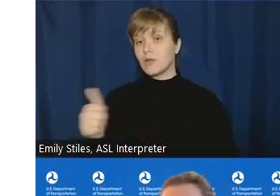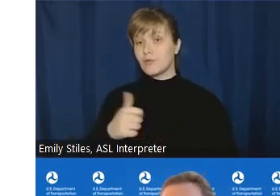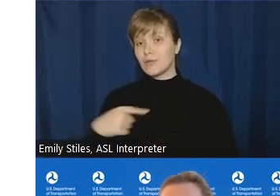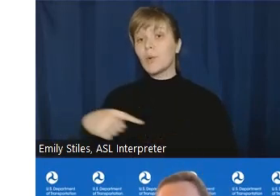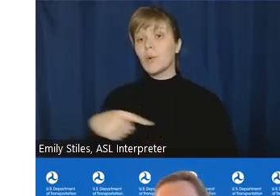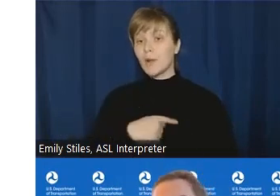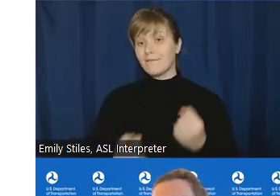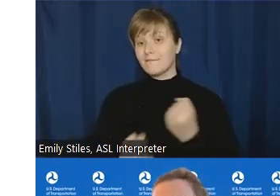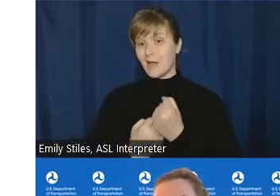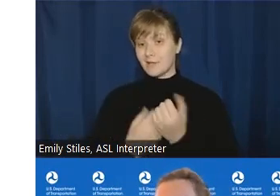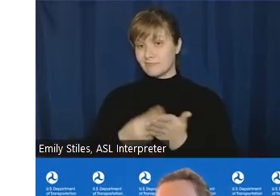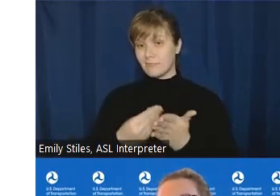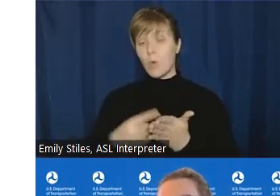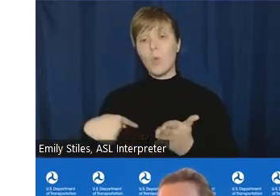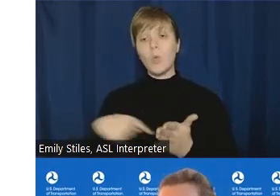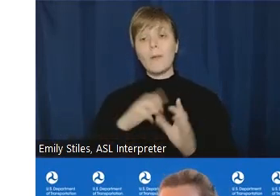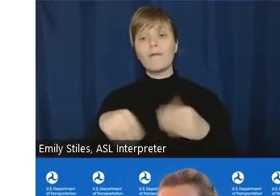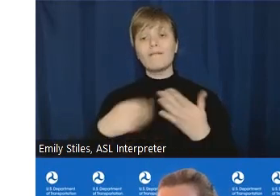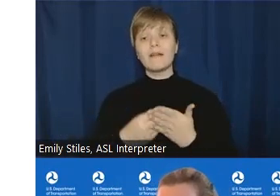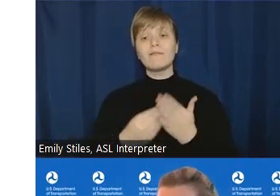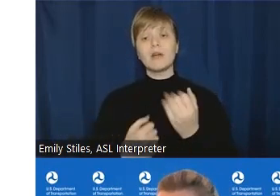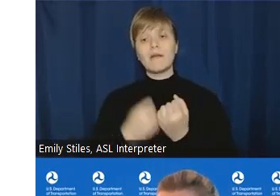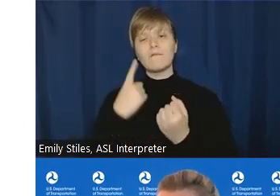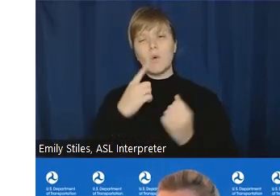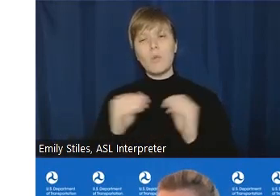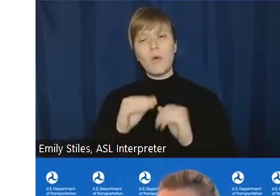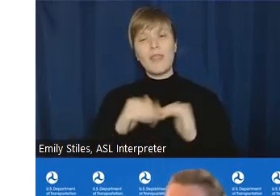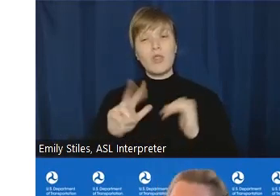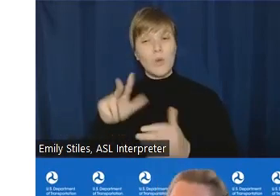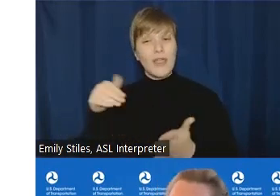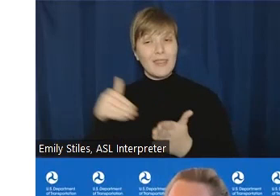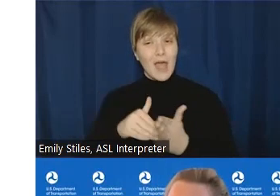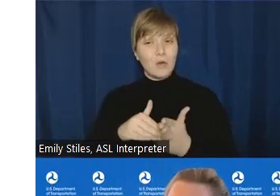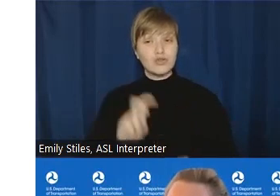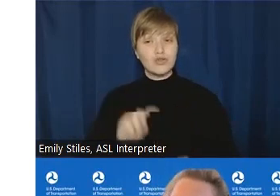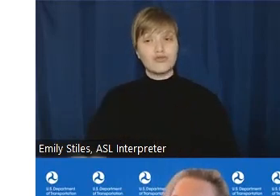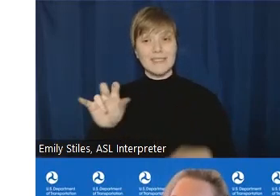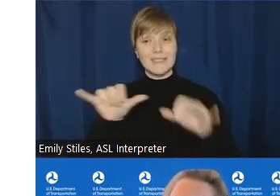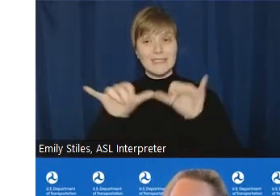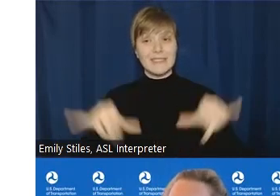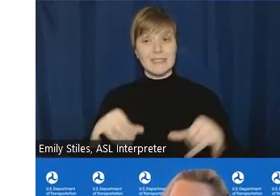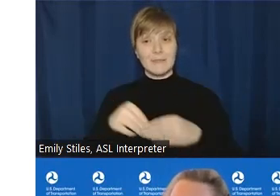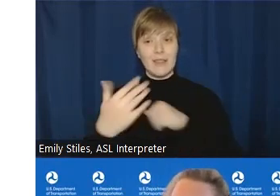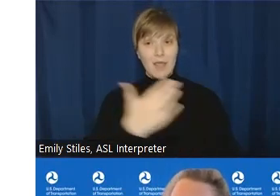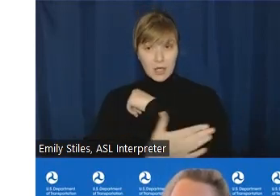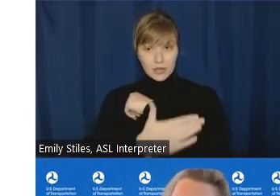We provide funding to more than 3,000 transit systems across the country, including 1,800